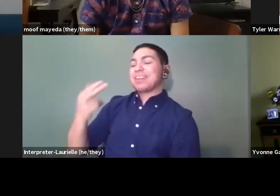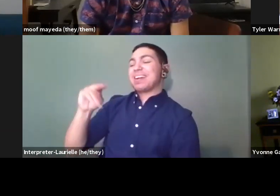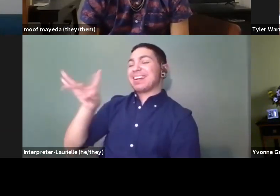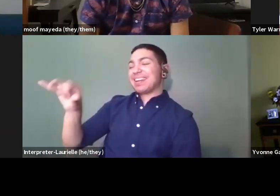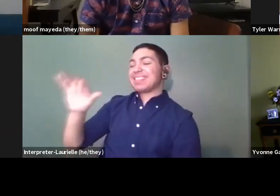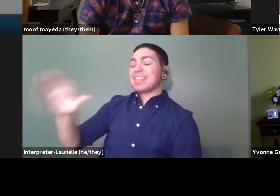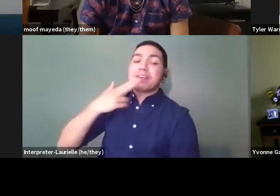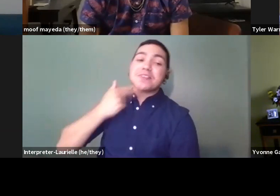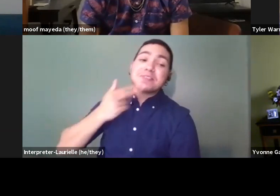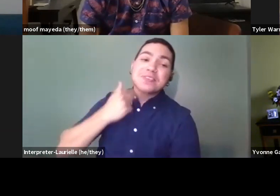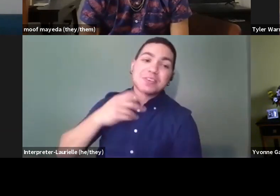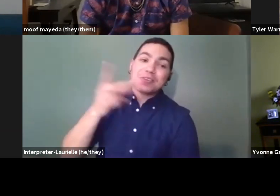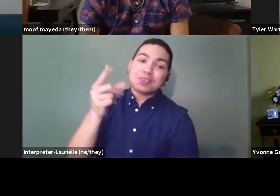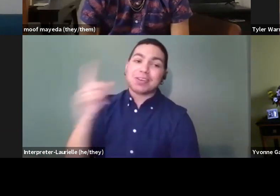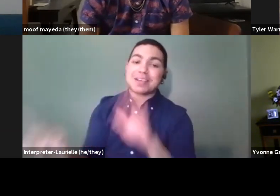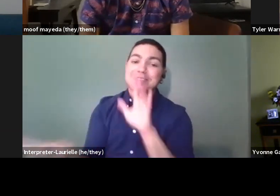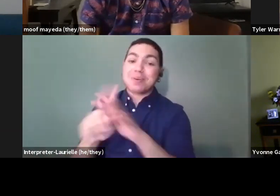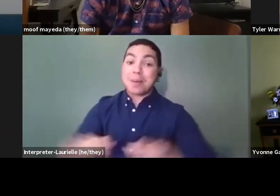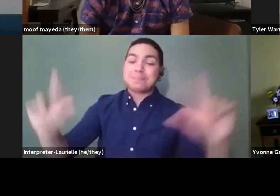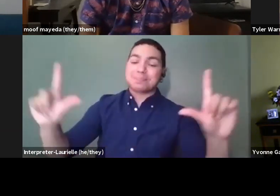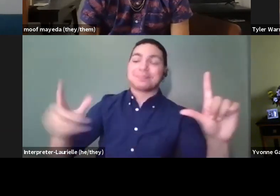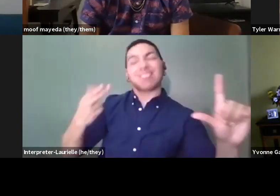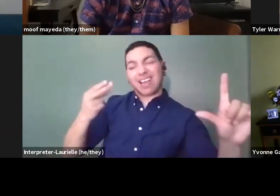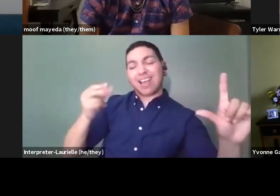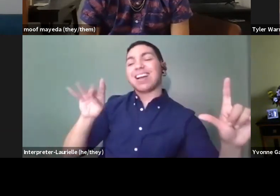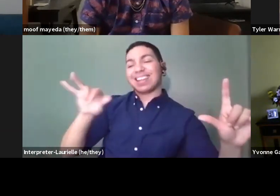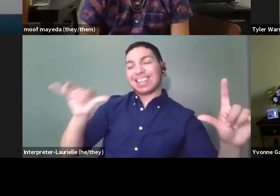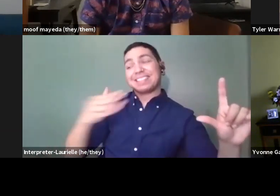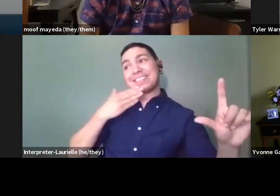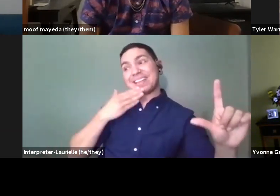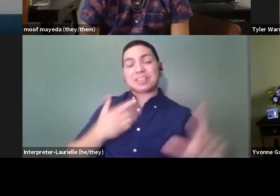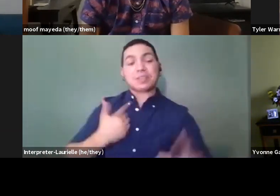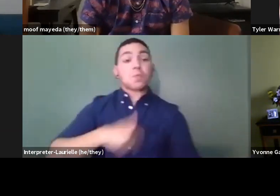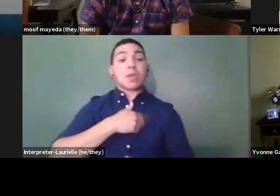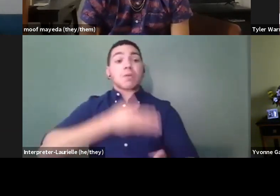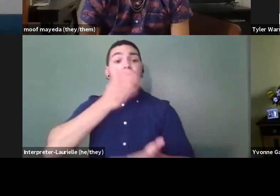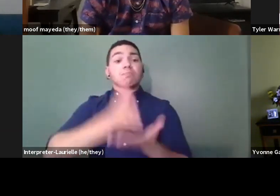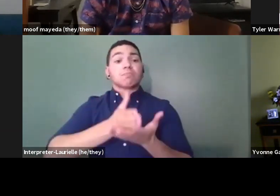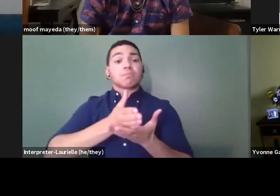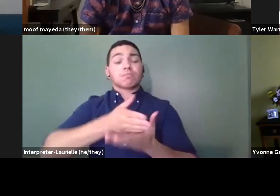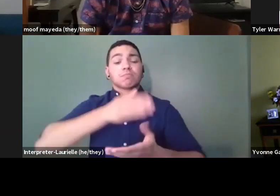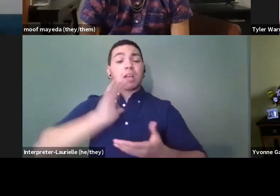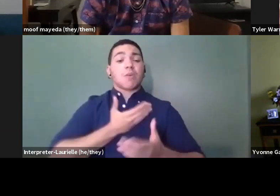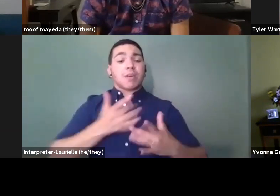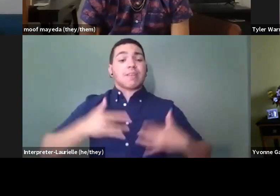I want to thank Laurielle Aviles and Brandon Heaps for interpreting for our audience tonight and Heather Rutler from